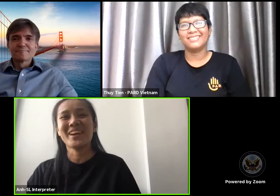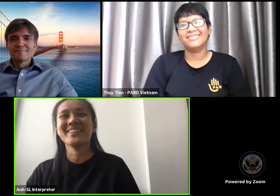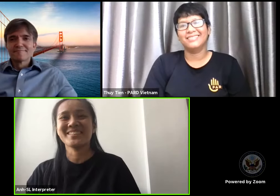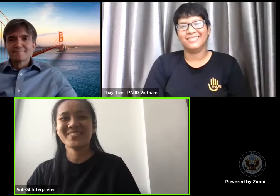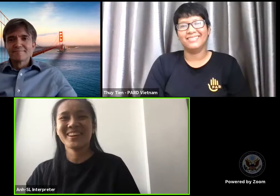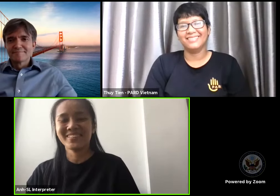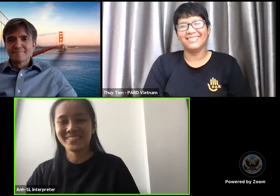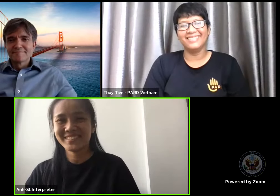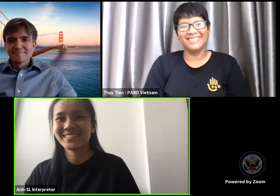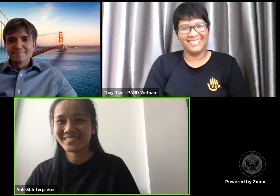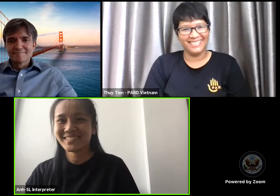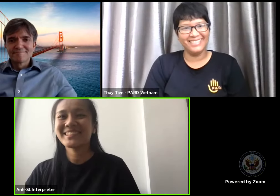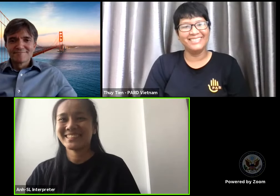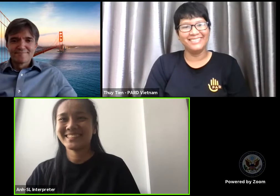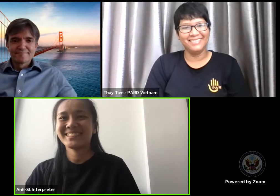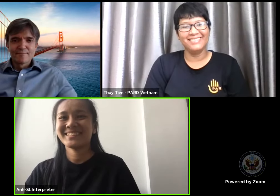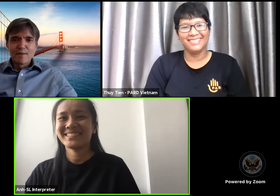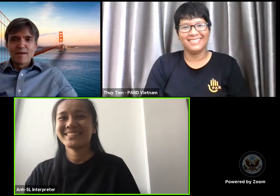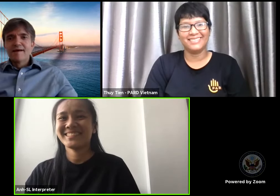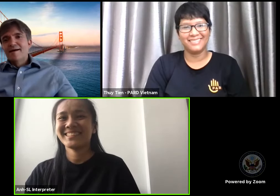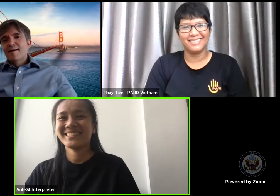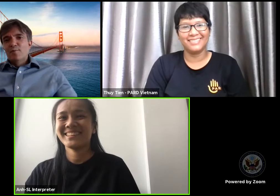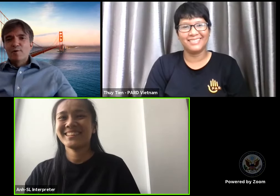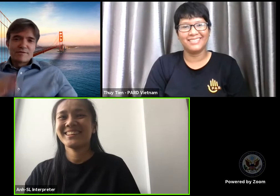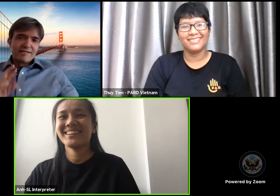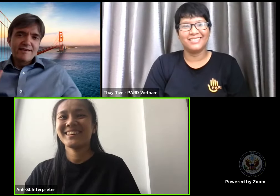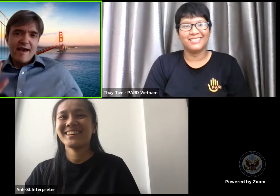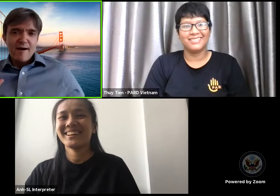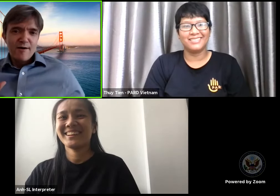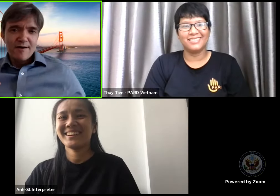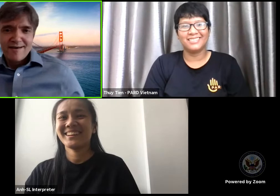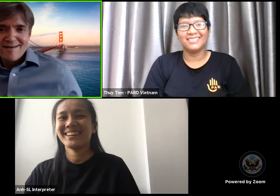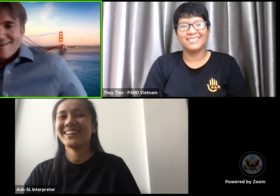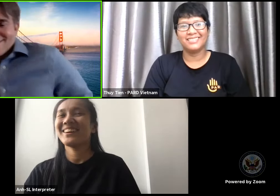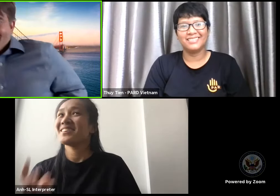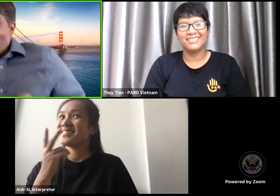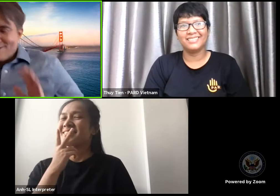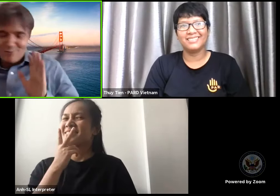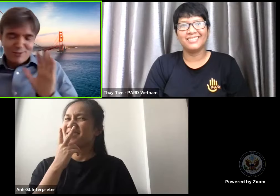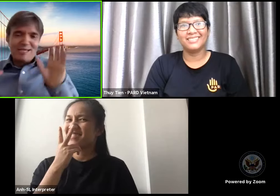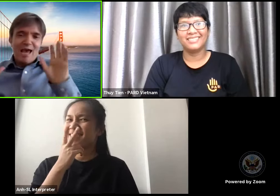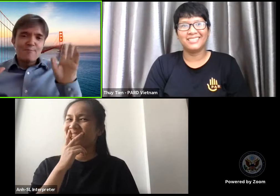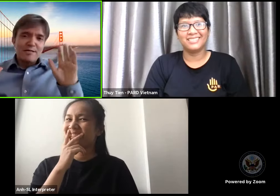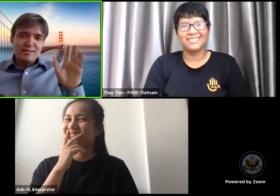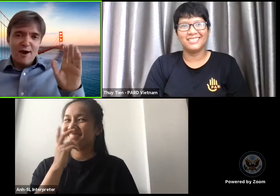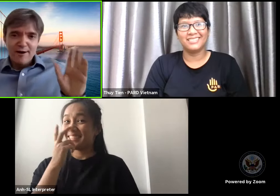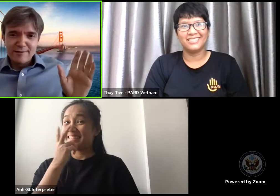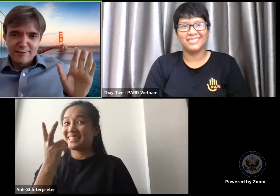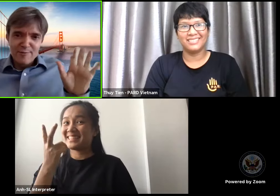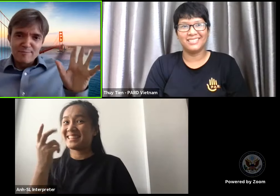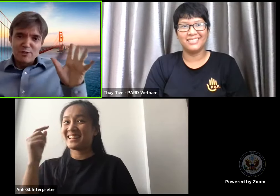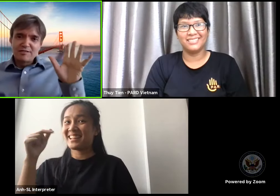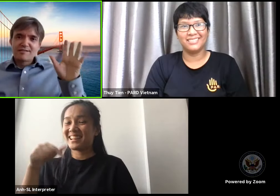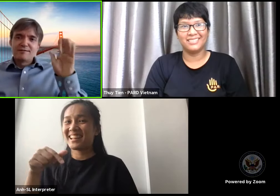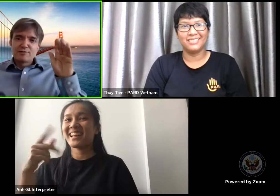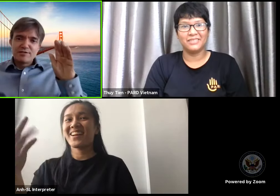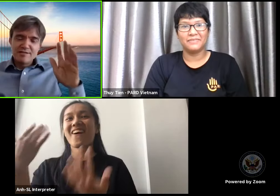weather as well. [Jason] Well, we'll see how many the audience members can see